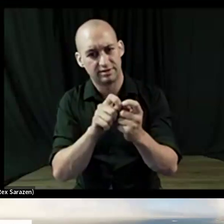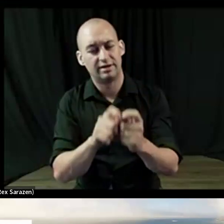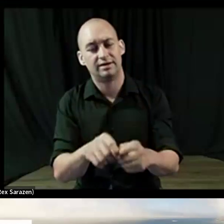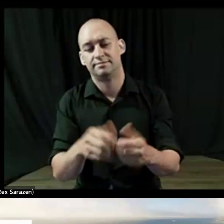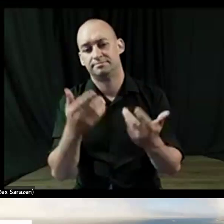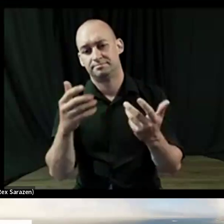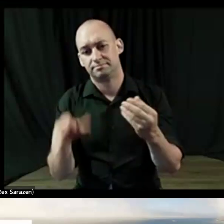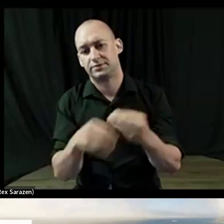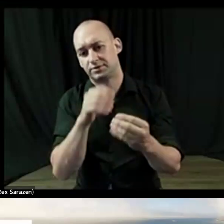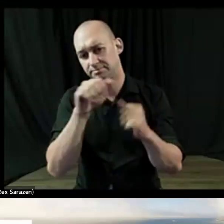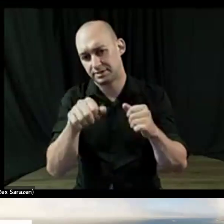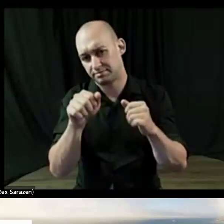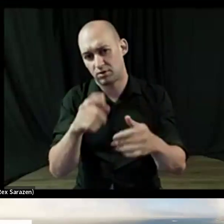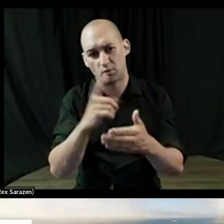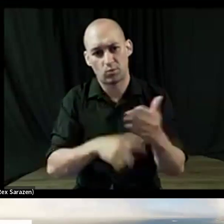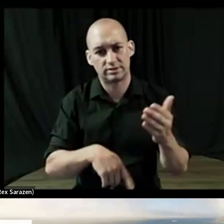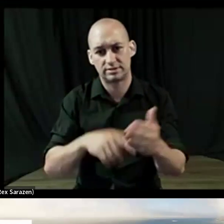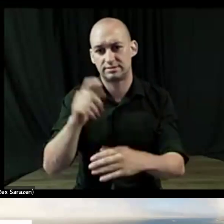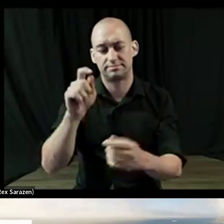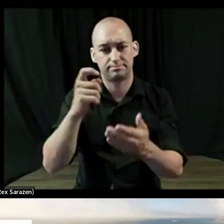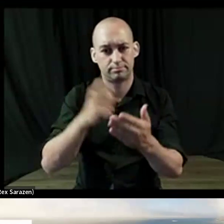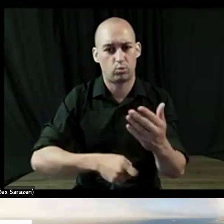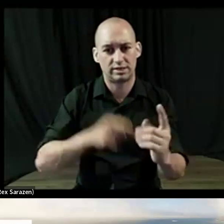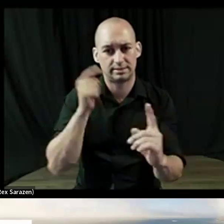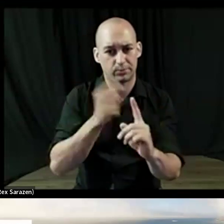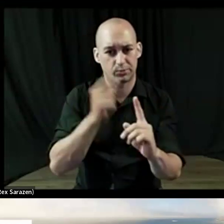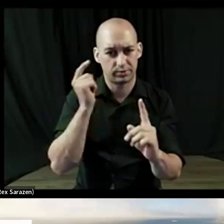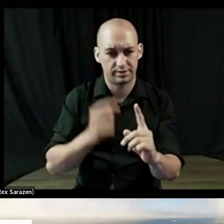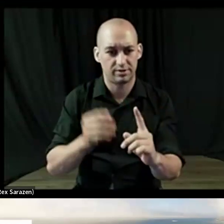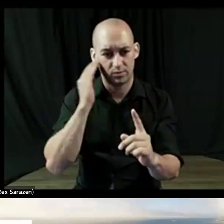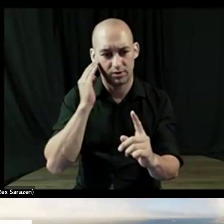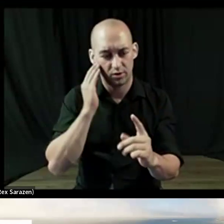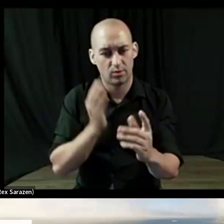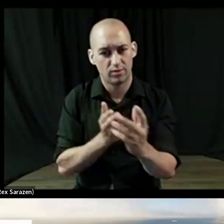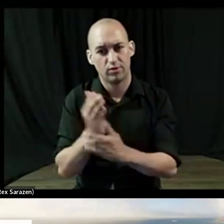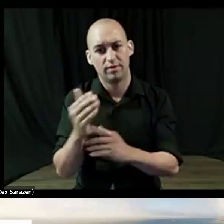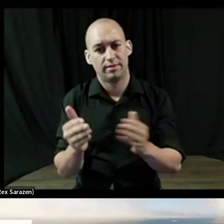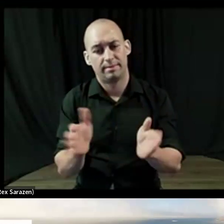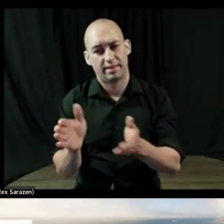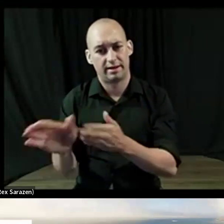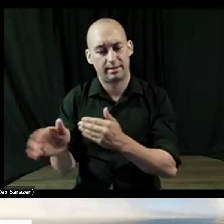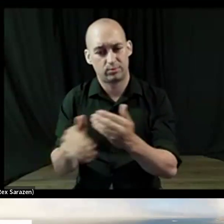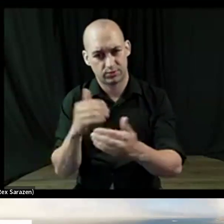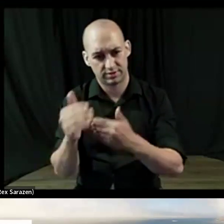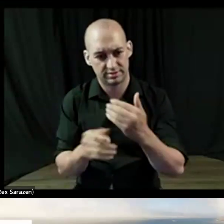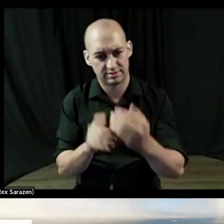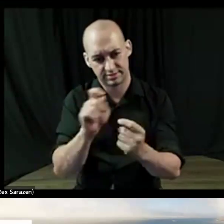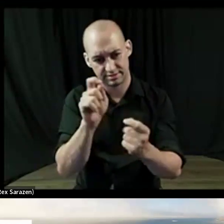are price points, you know, we know during the planning process that particularly, you know that